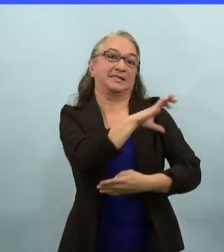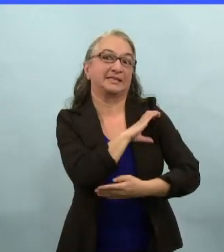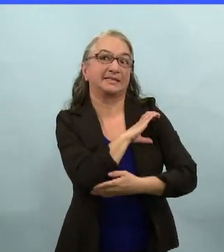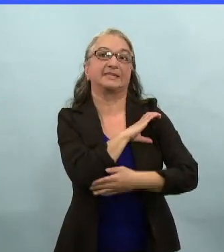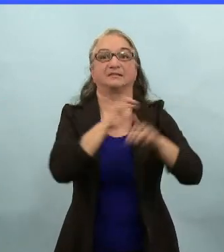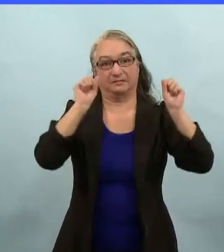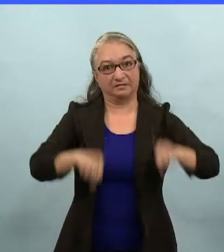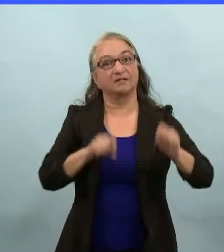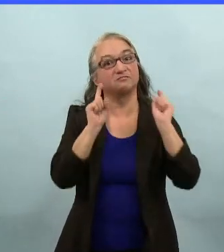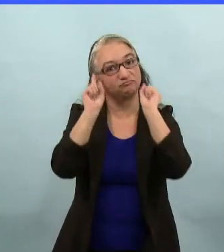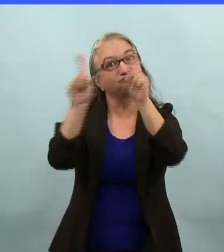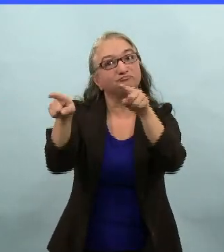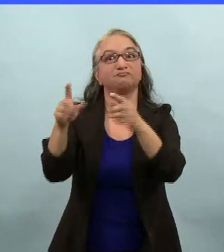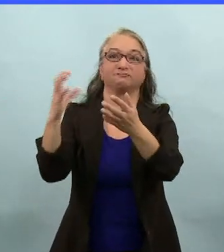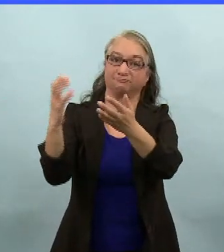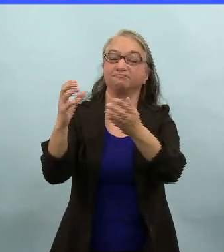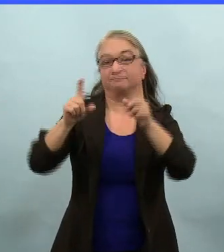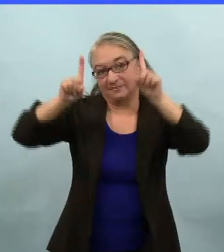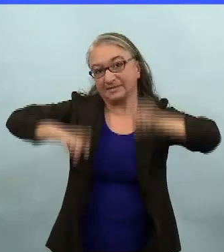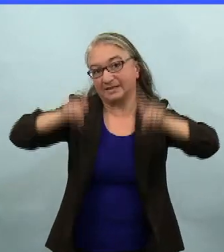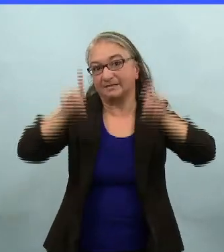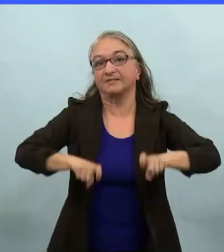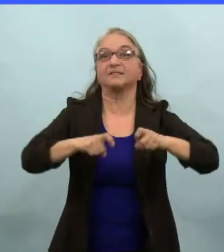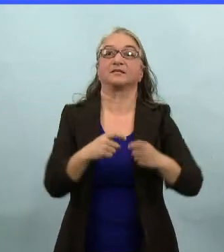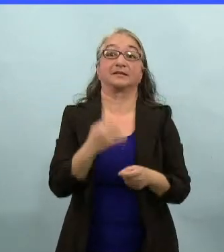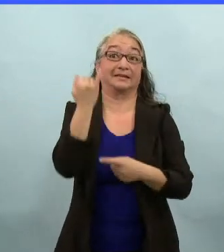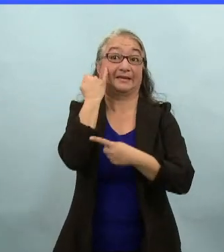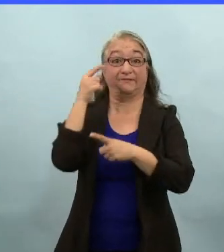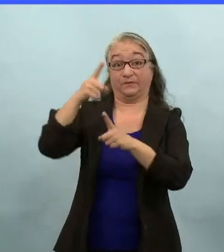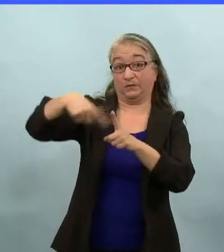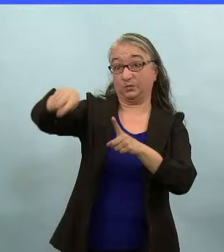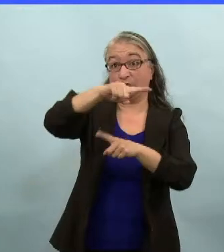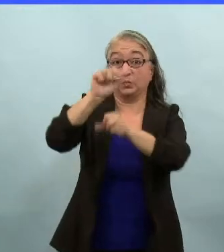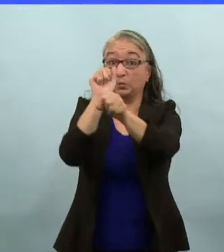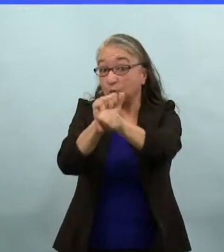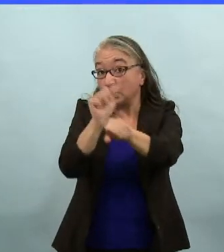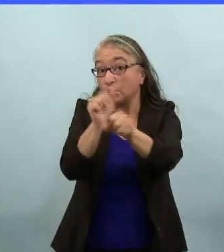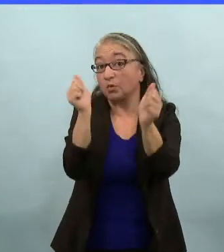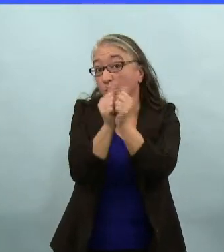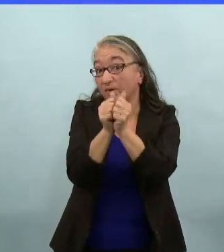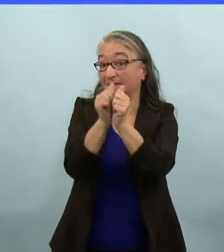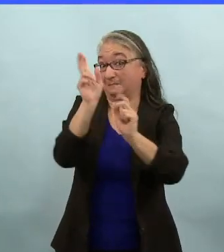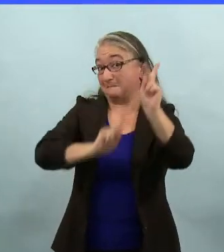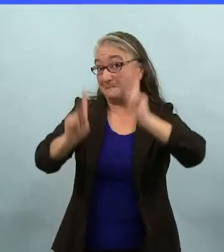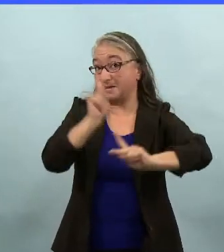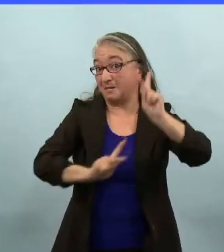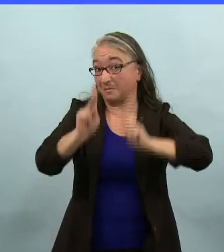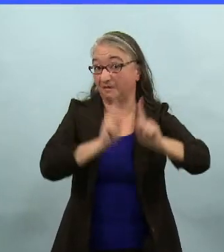with clients and vulnerable populations we recognize the significant pressures